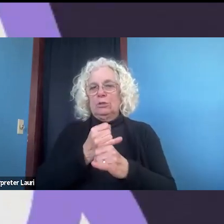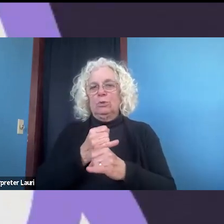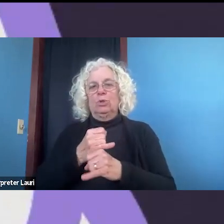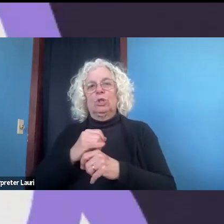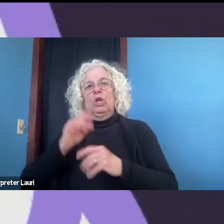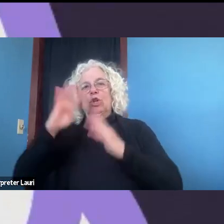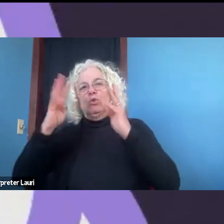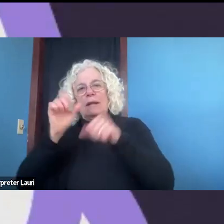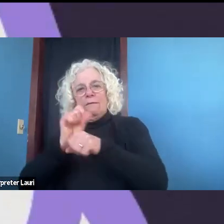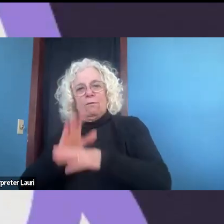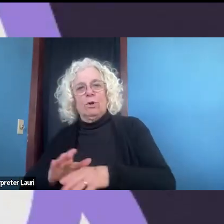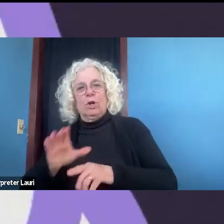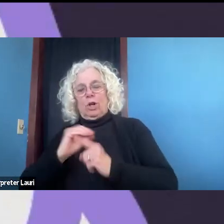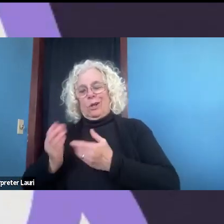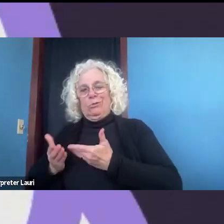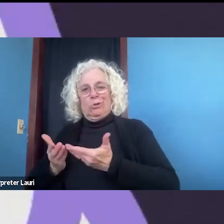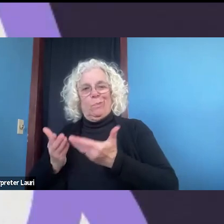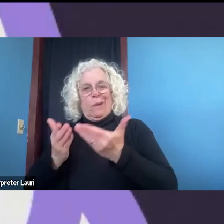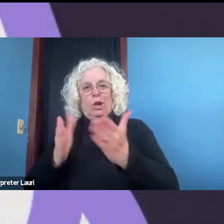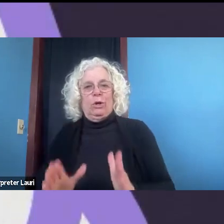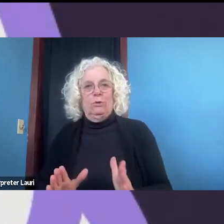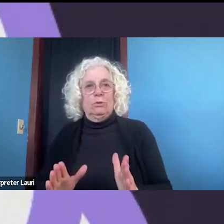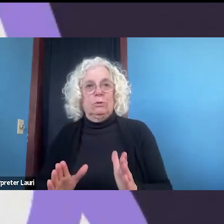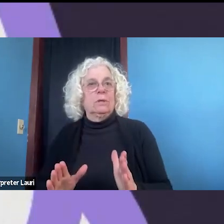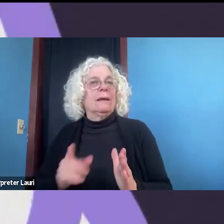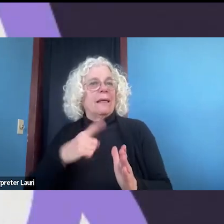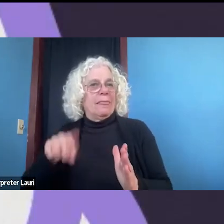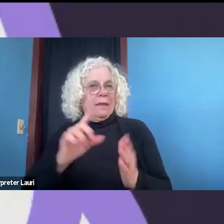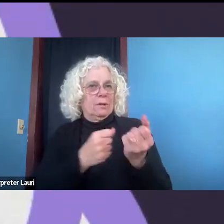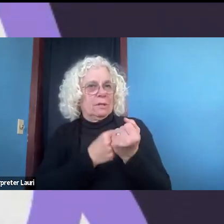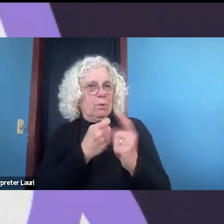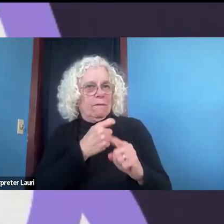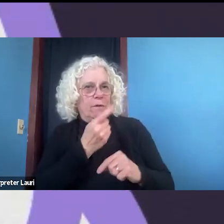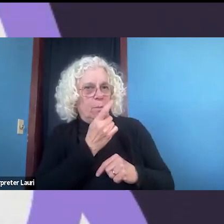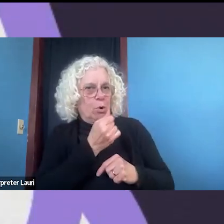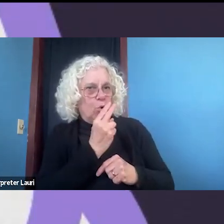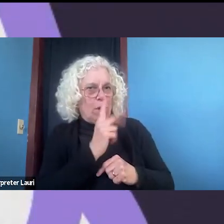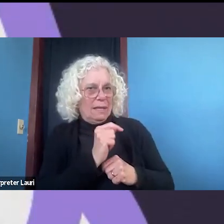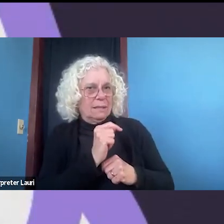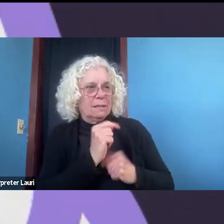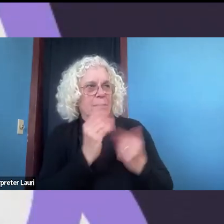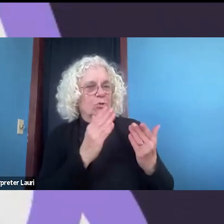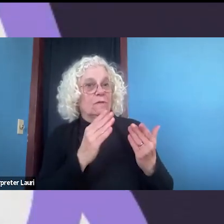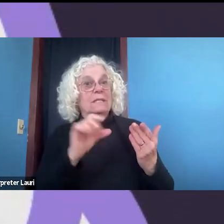who are supported by local art agencies through grants and services, as well as advocated for by that local art agency.